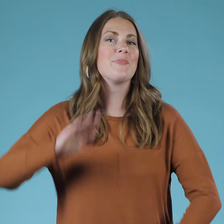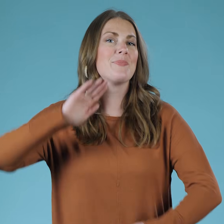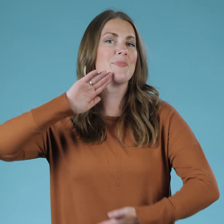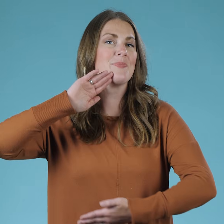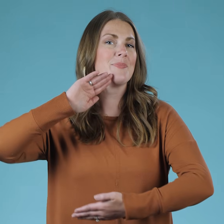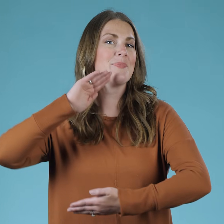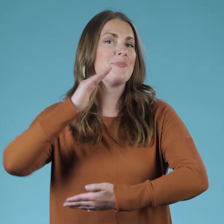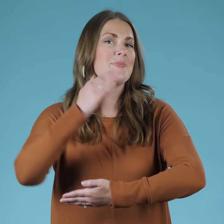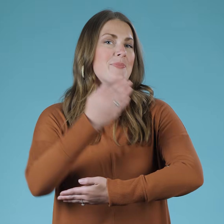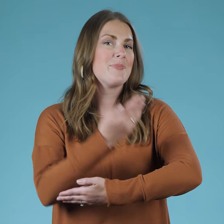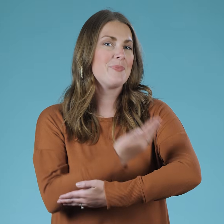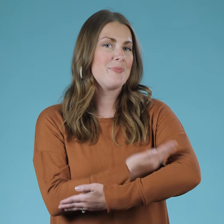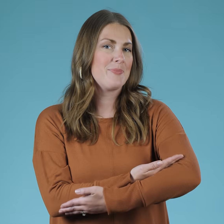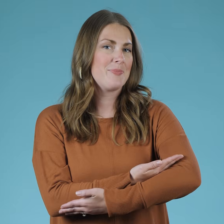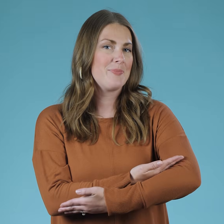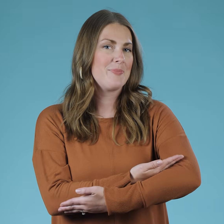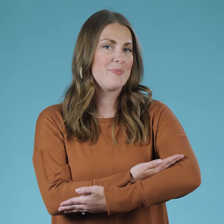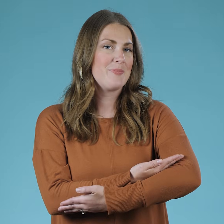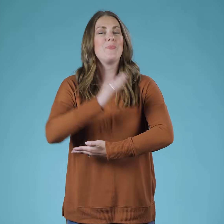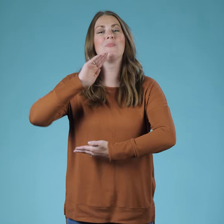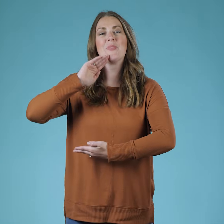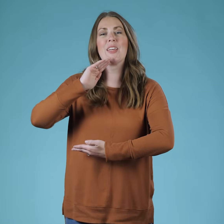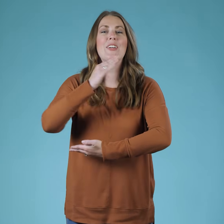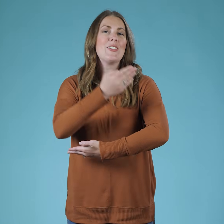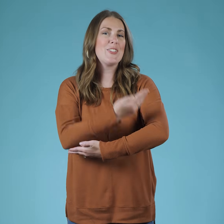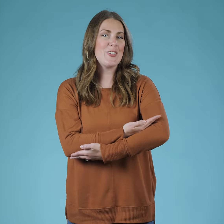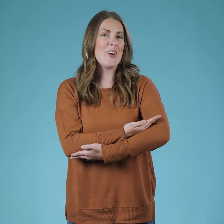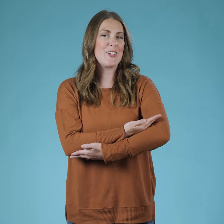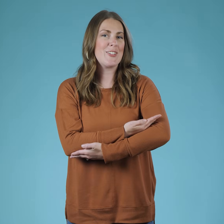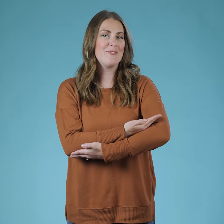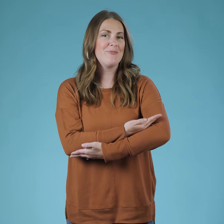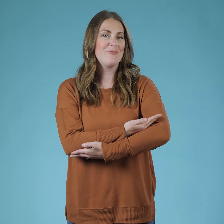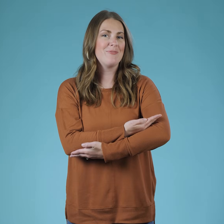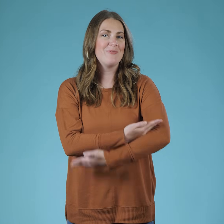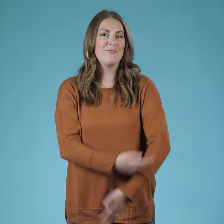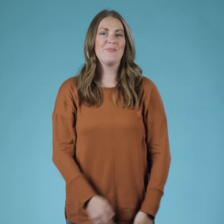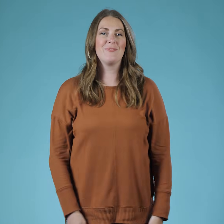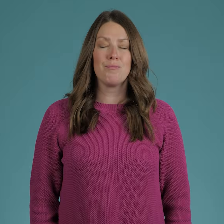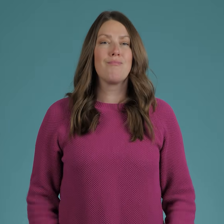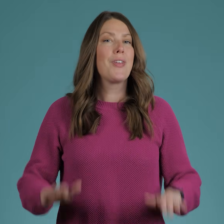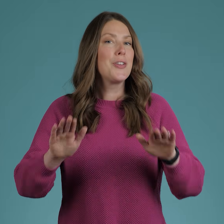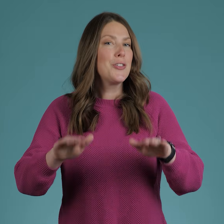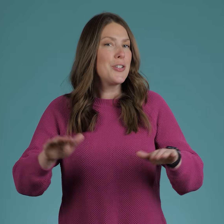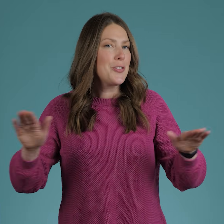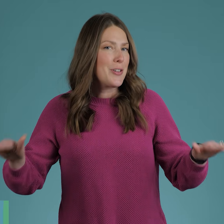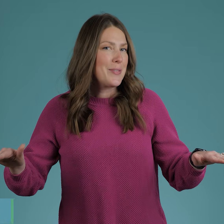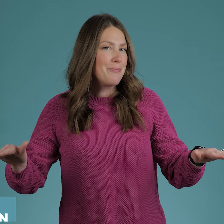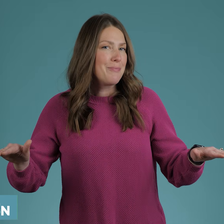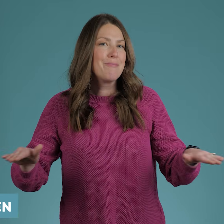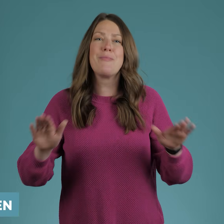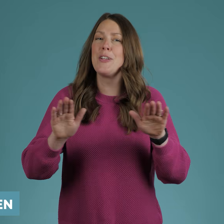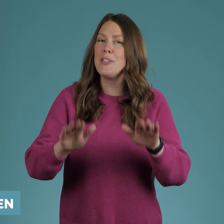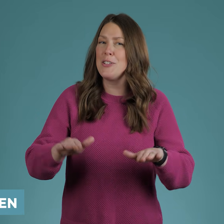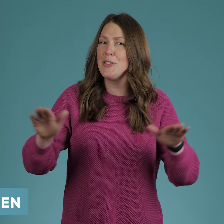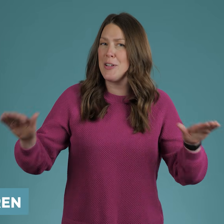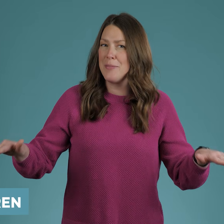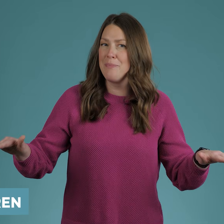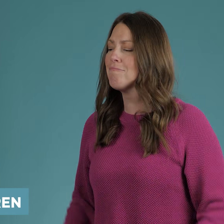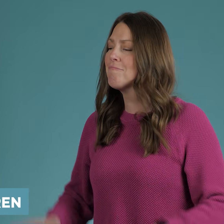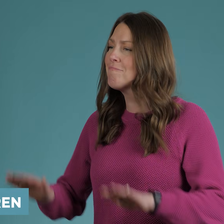from your chin down to a baby. Daughter. Children.